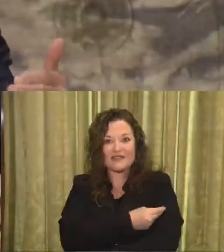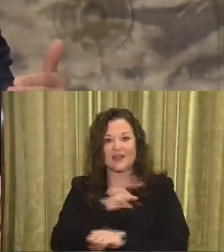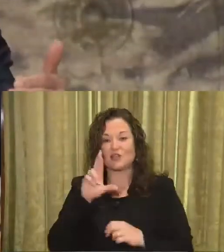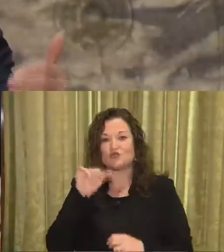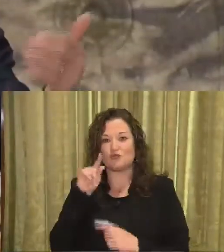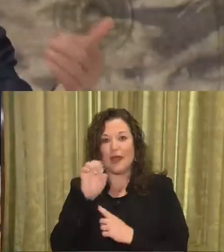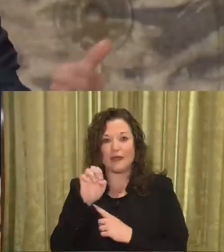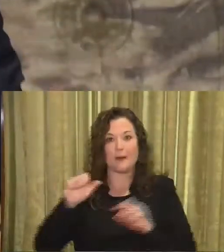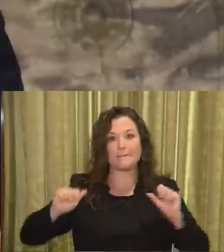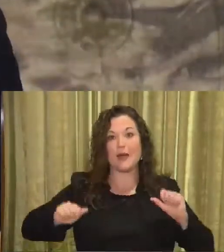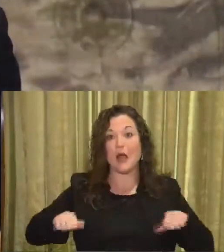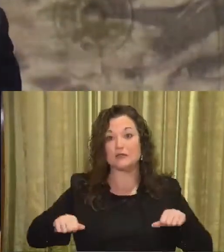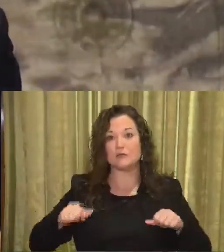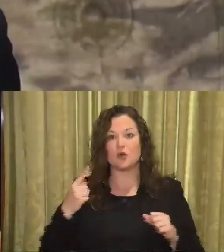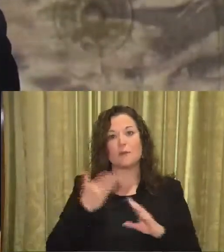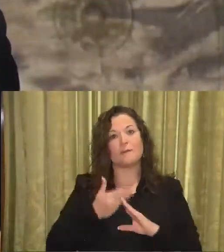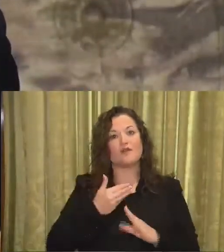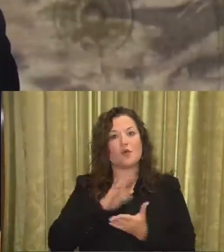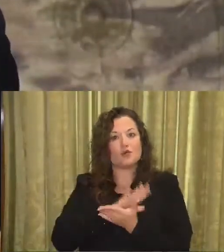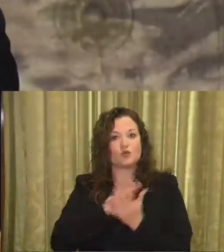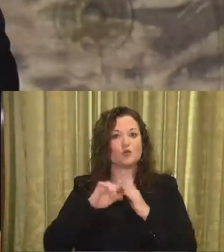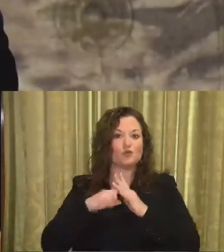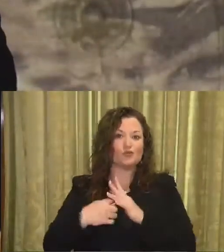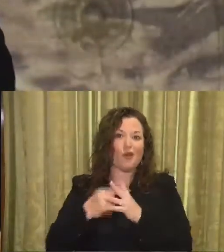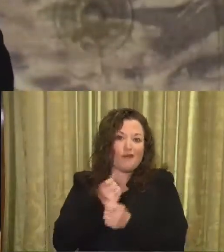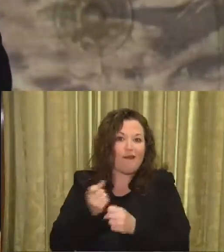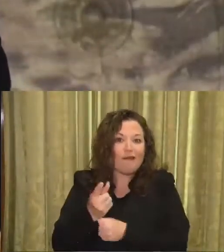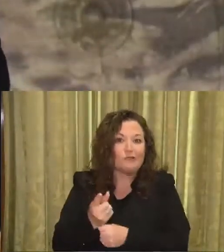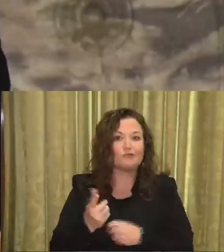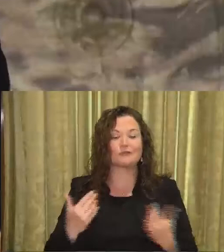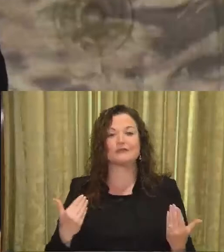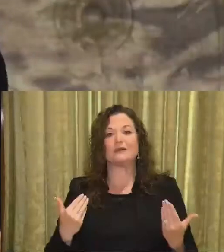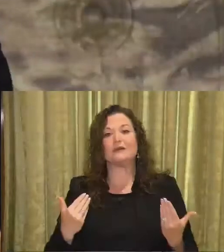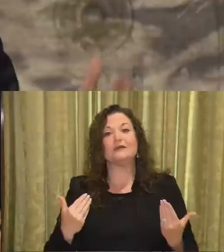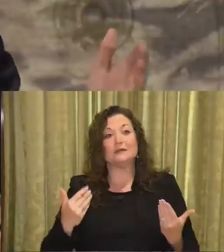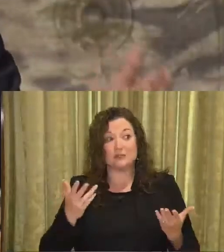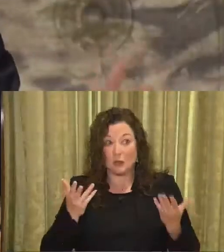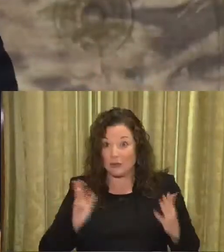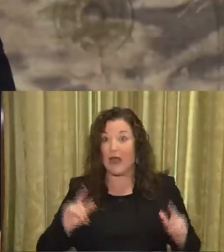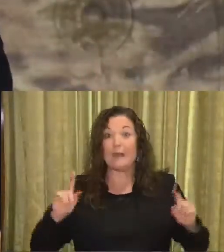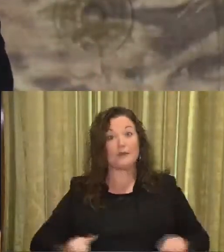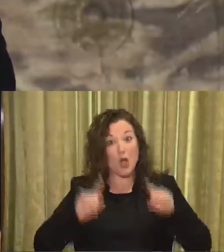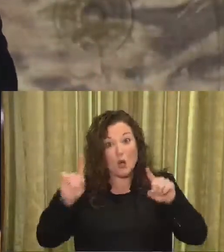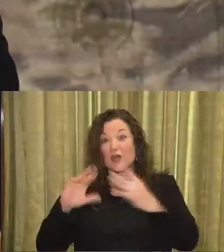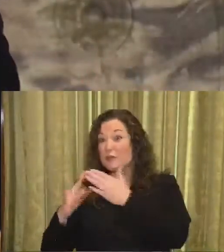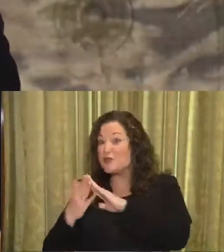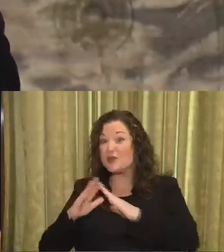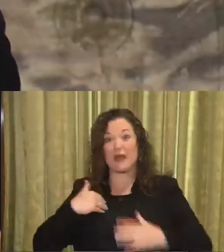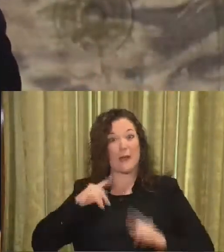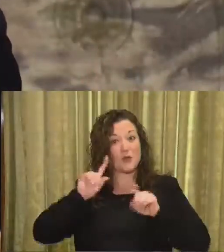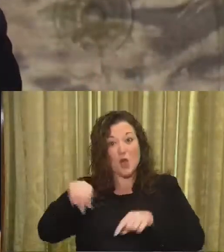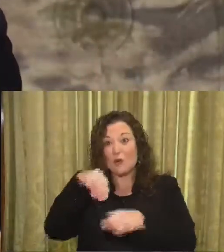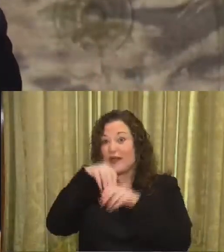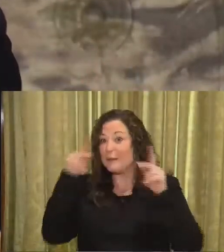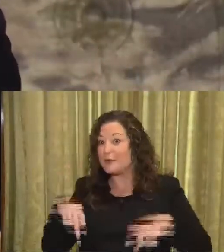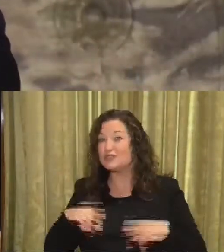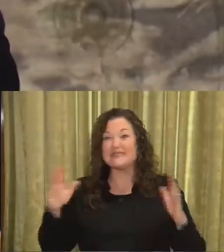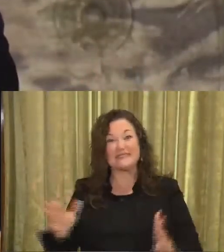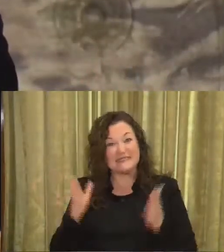before we start school next year. And so I'm taking it to the communities I'm being there in person encouraging that.